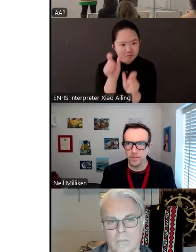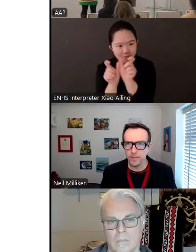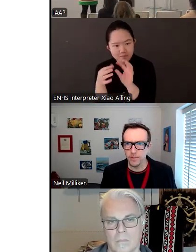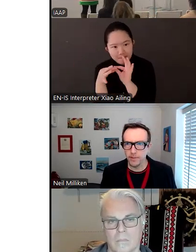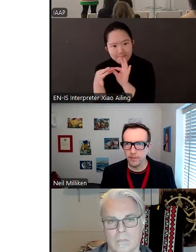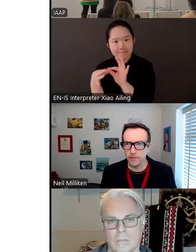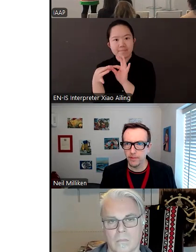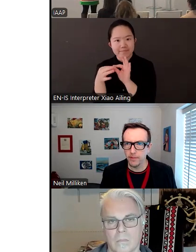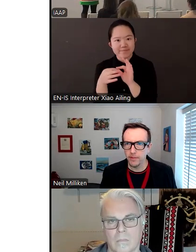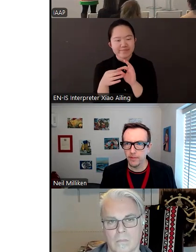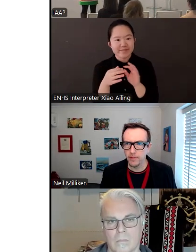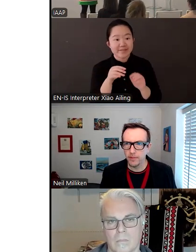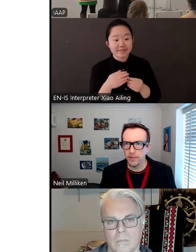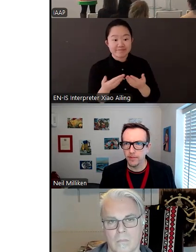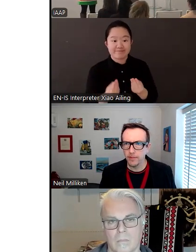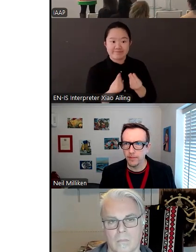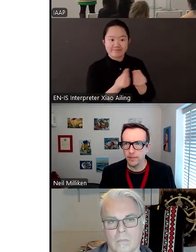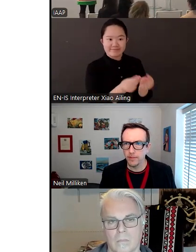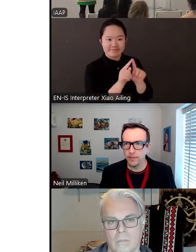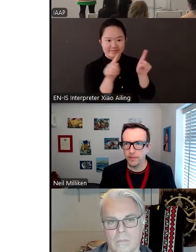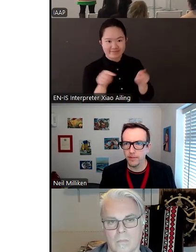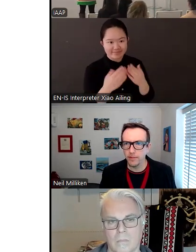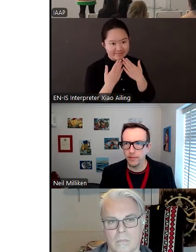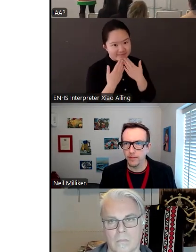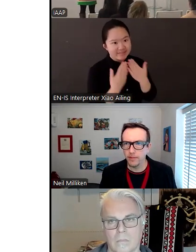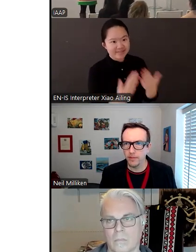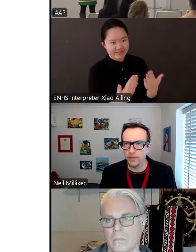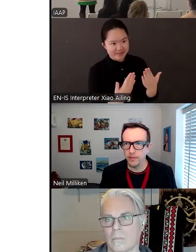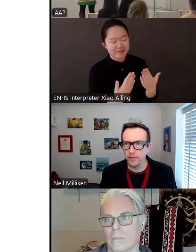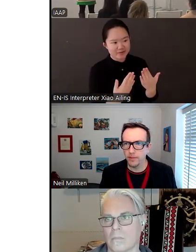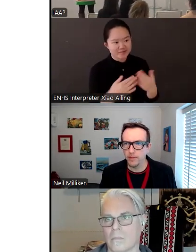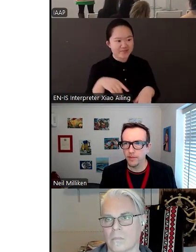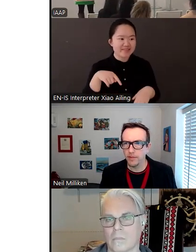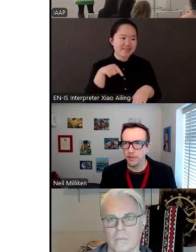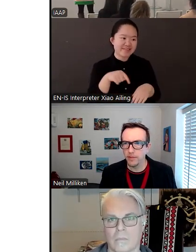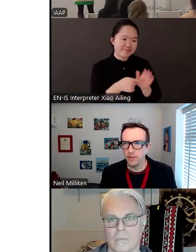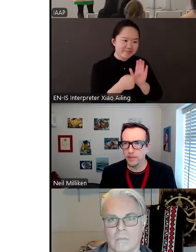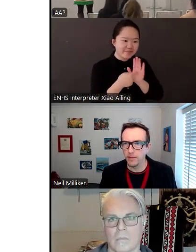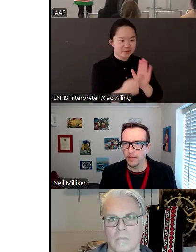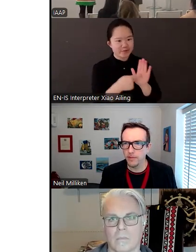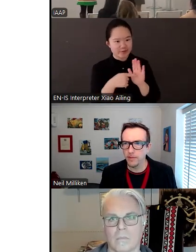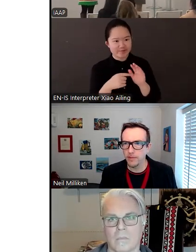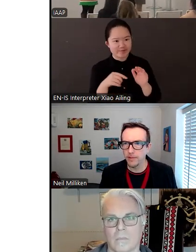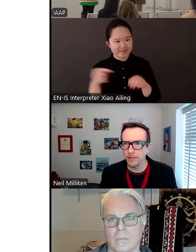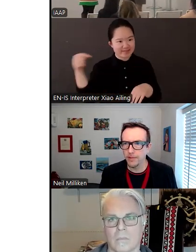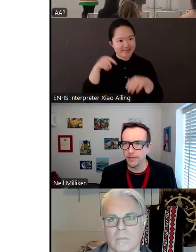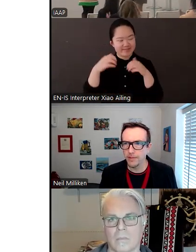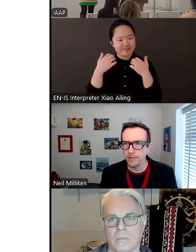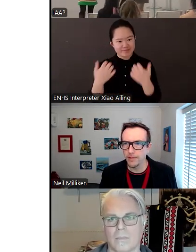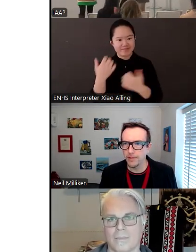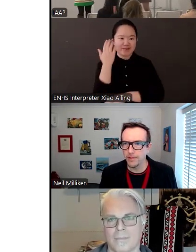for you coming all the way to Salem so that you never forget the Swedish Fika. I thank you for coming and good luck with the rest of your work.